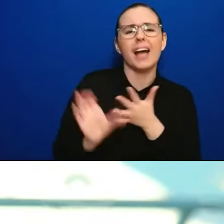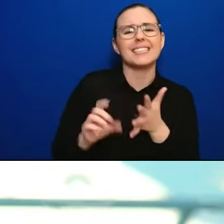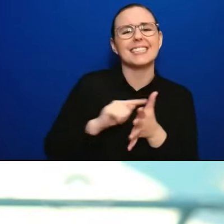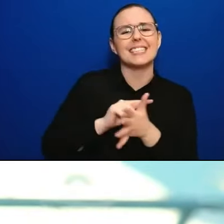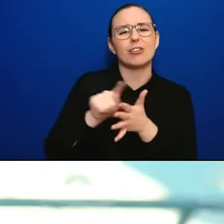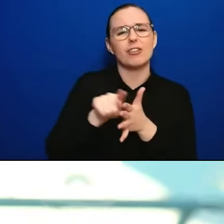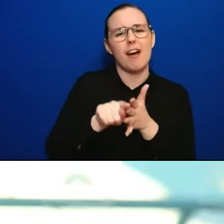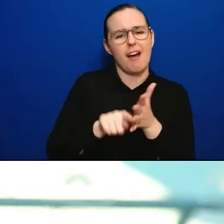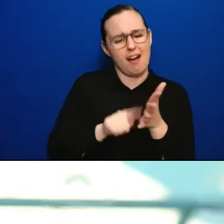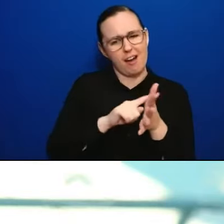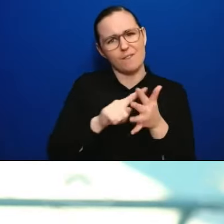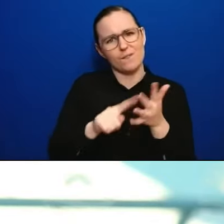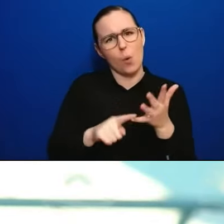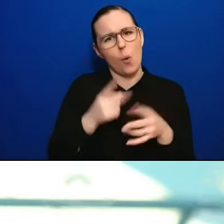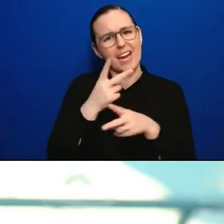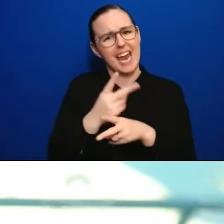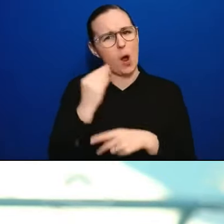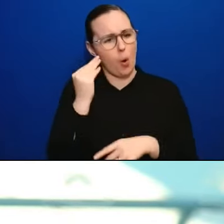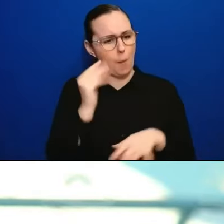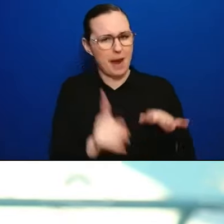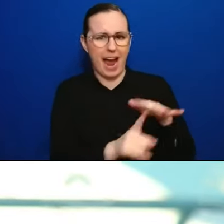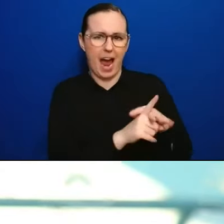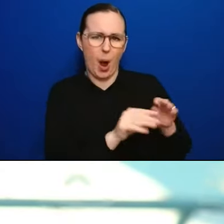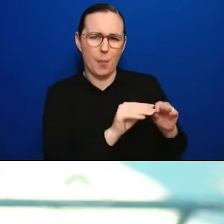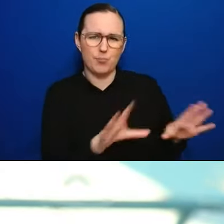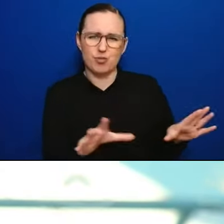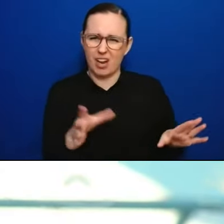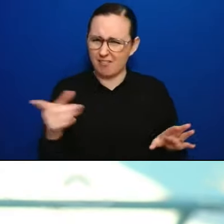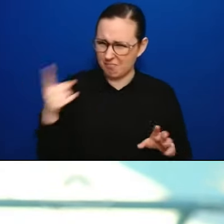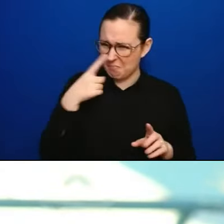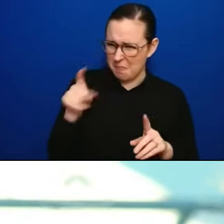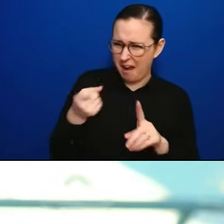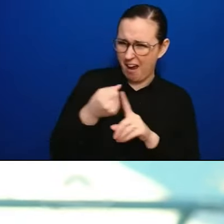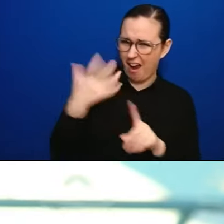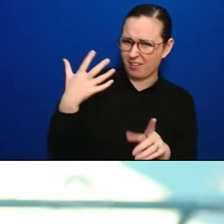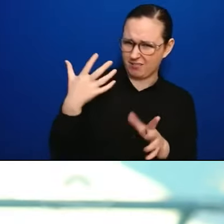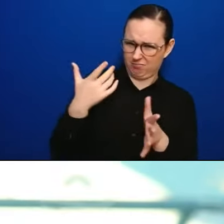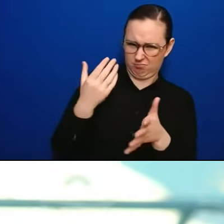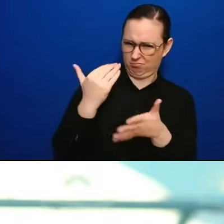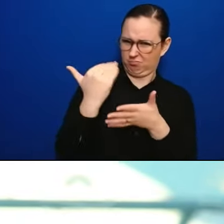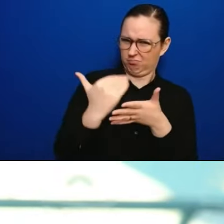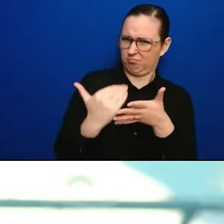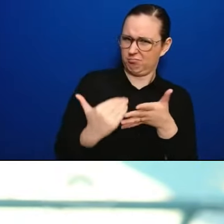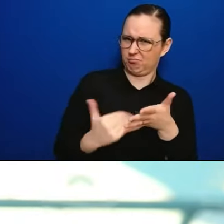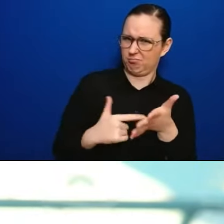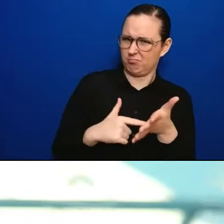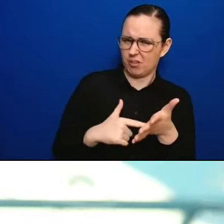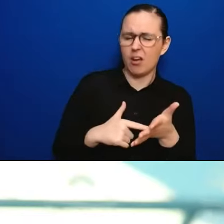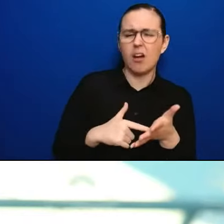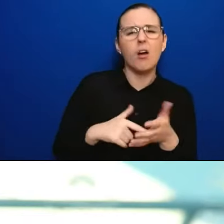up on the website but can you explain a little bit about how the criteria for declaring an outbreak in care homes is